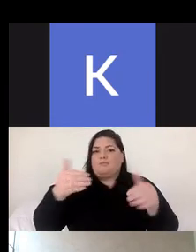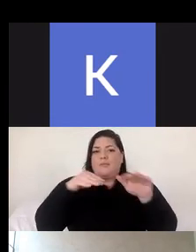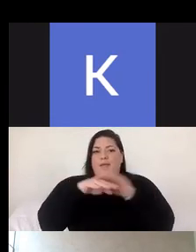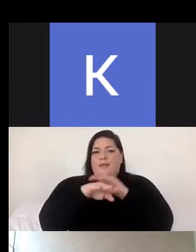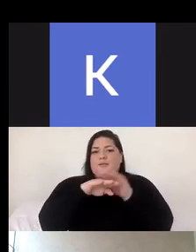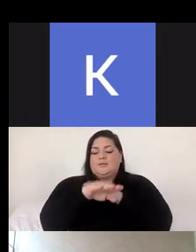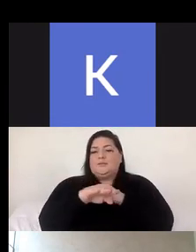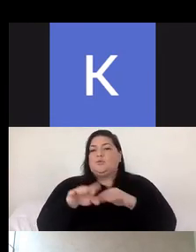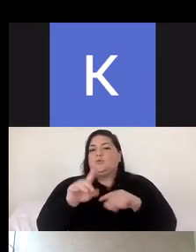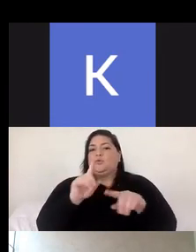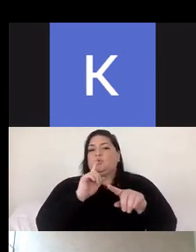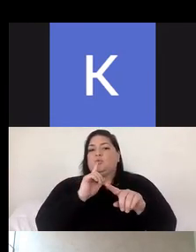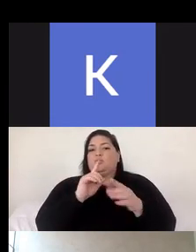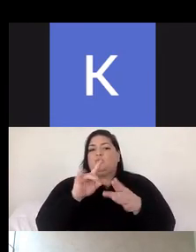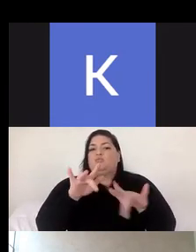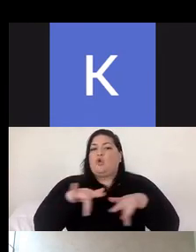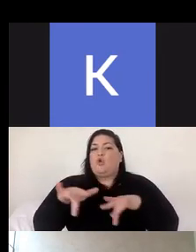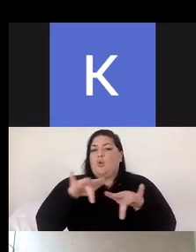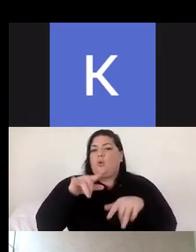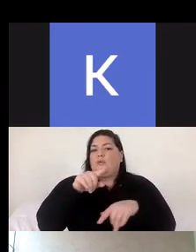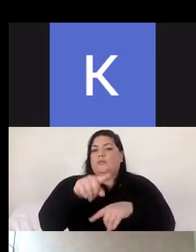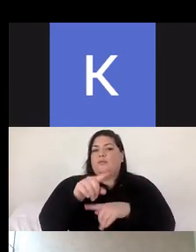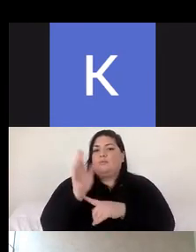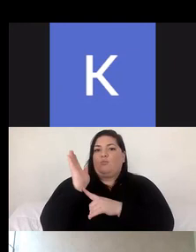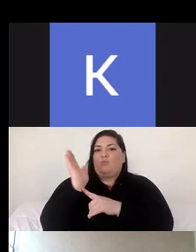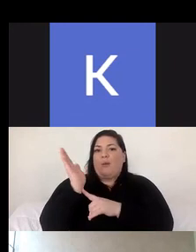of this webinar from past years, past reporting